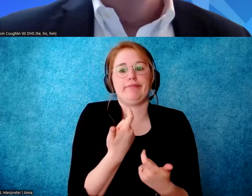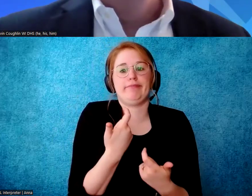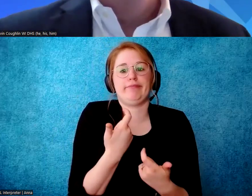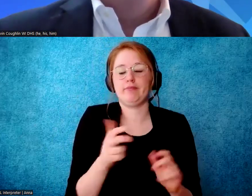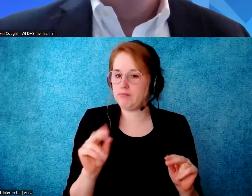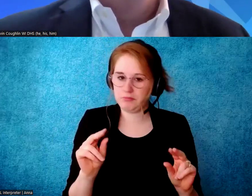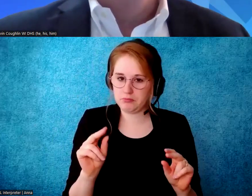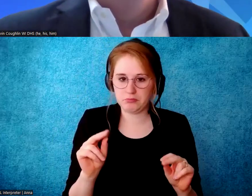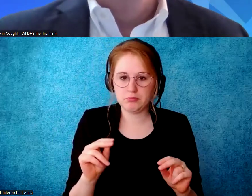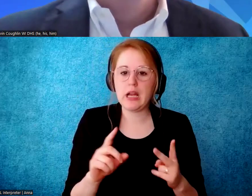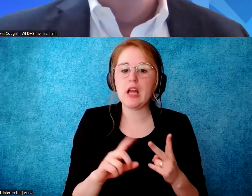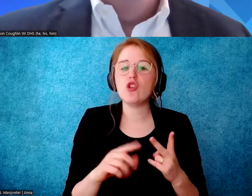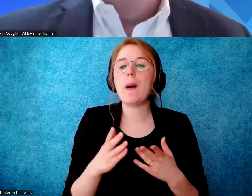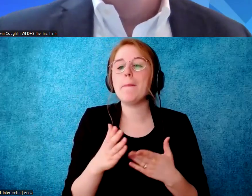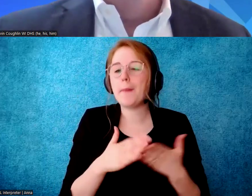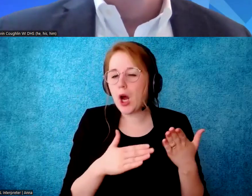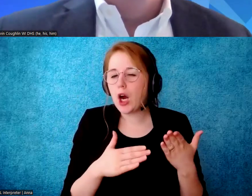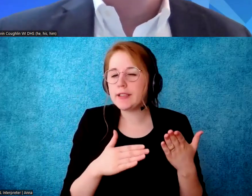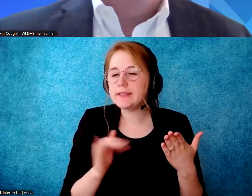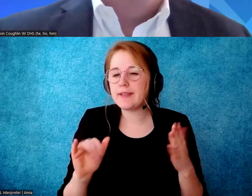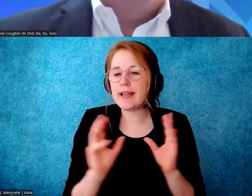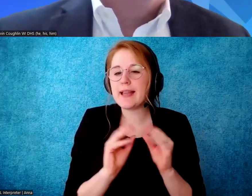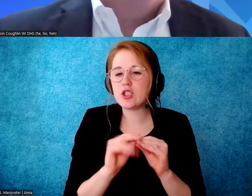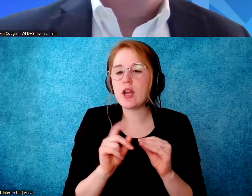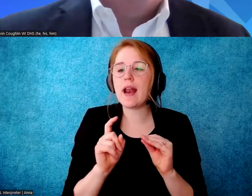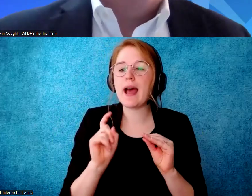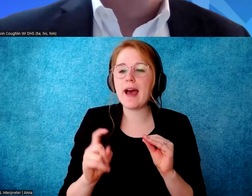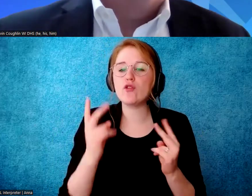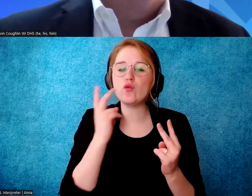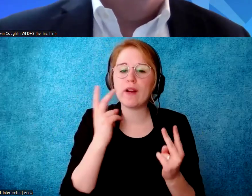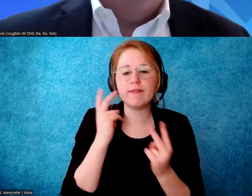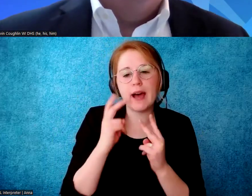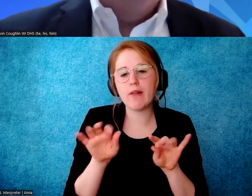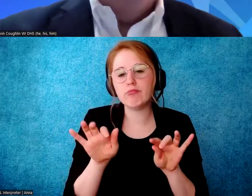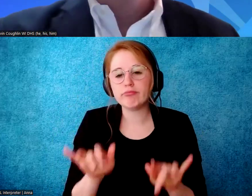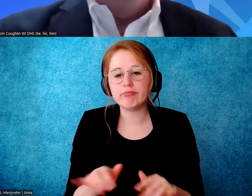There's certain parts of the session that they have to do reflections on, certain things to kind